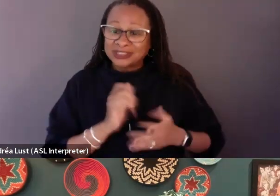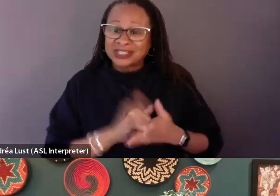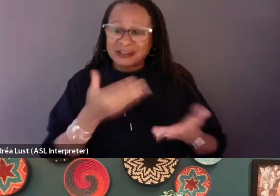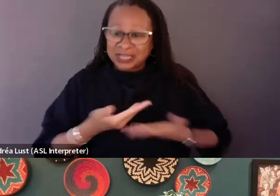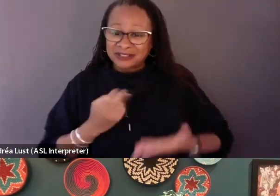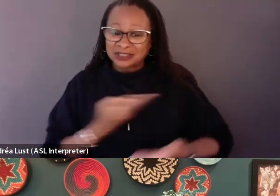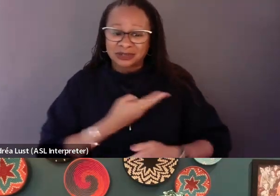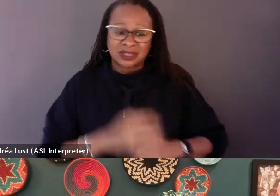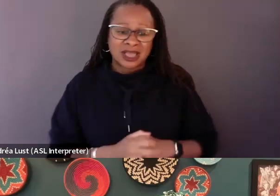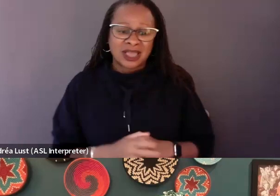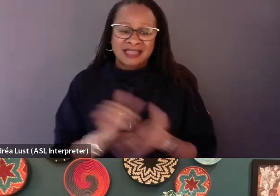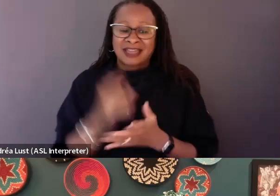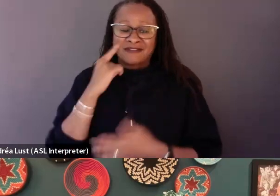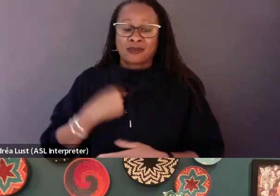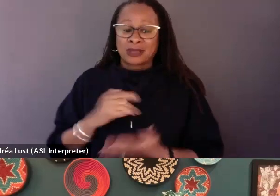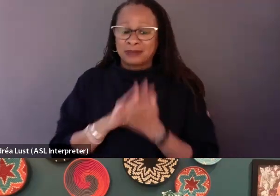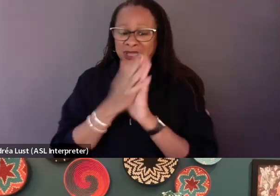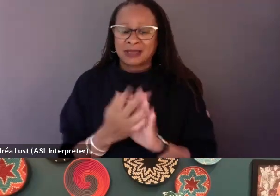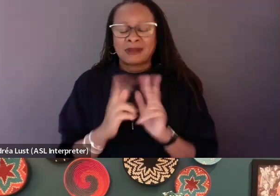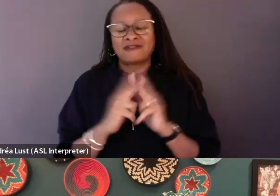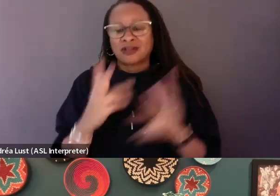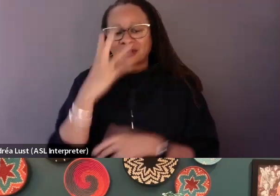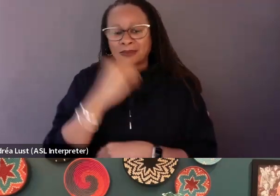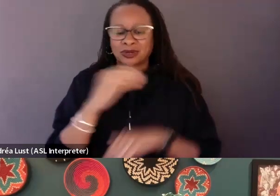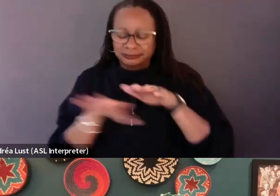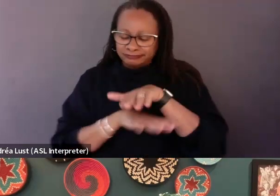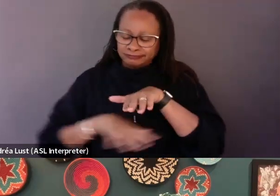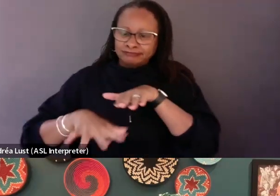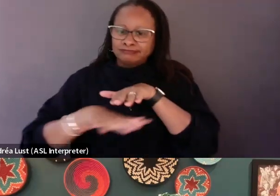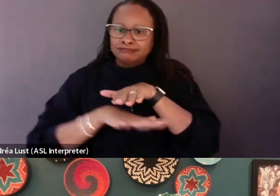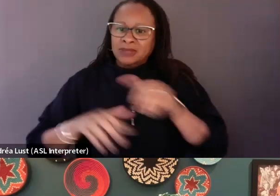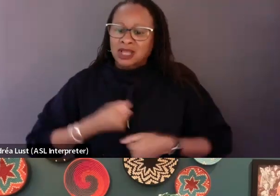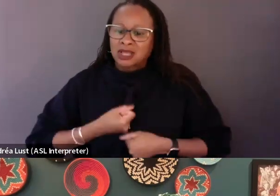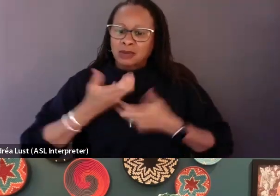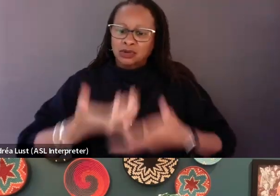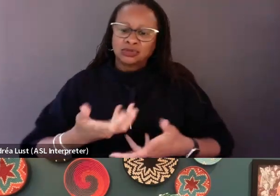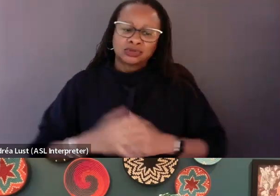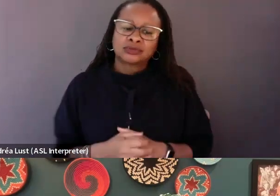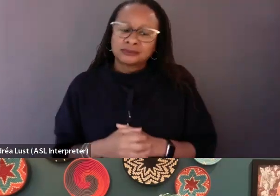And that for me became a very beautiful underlying emotional study almost